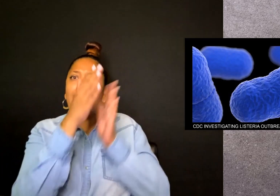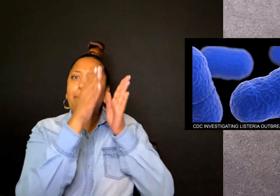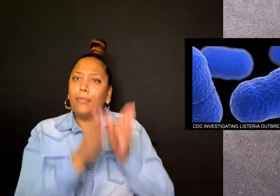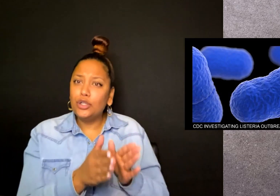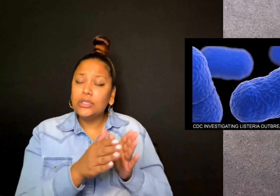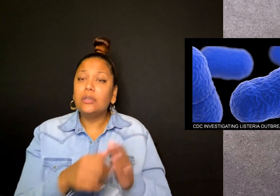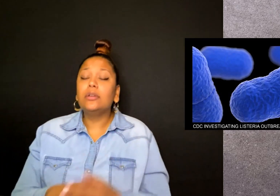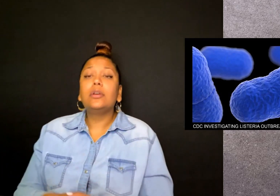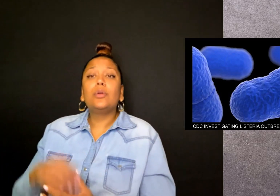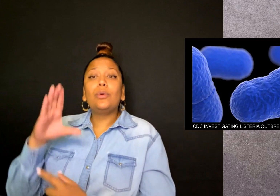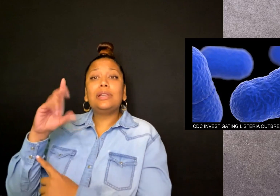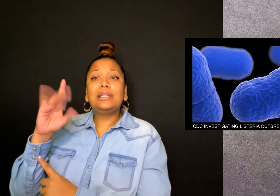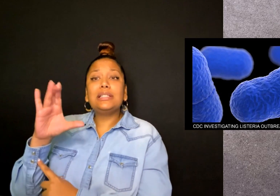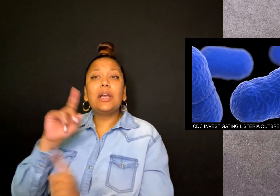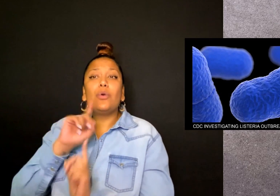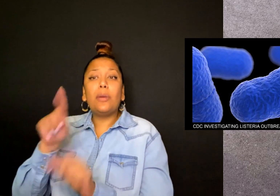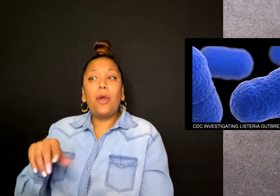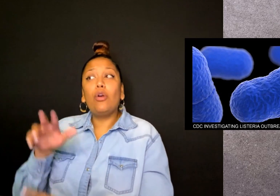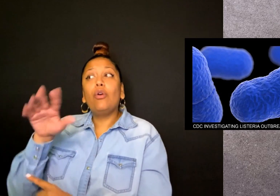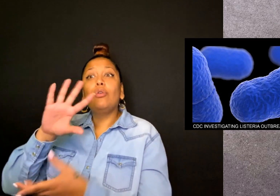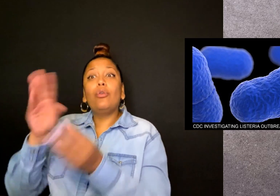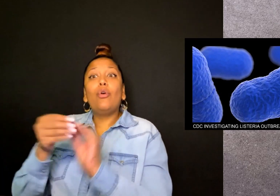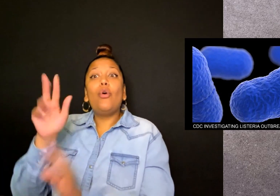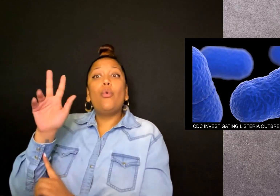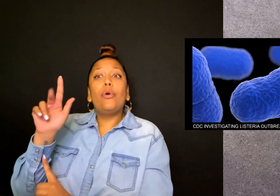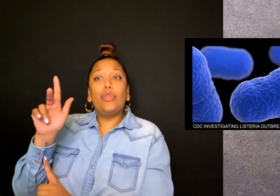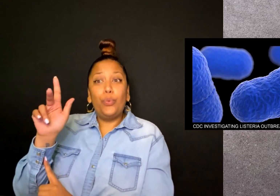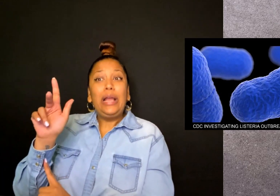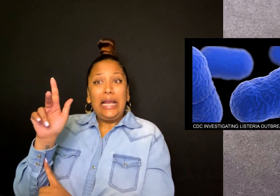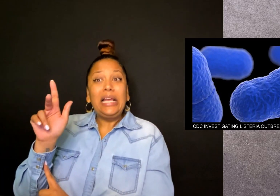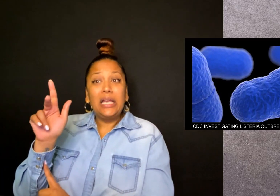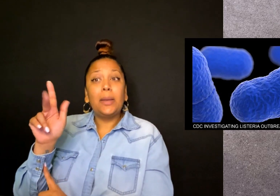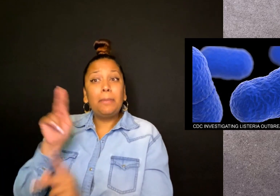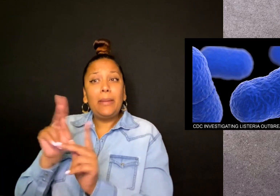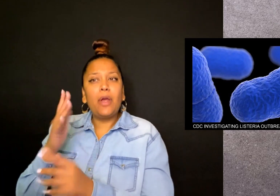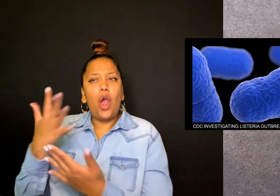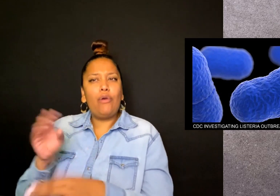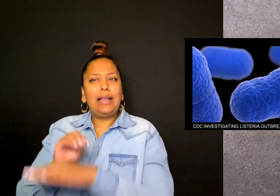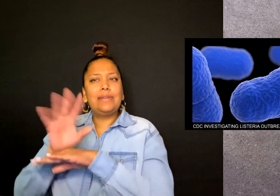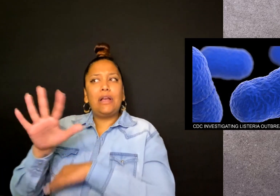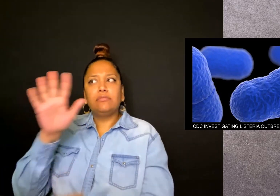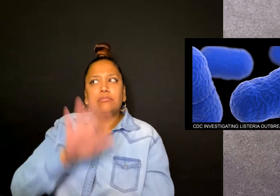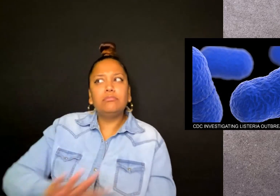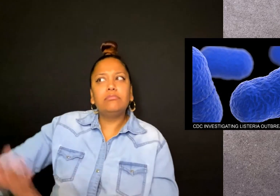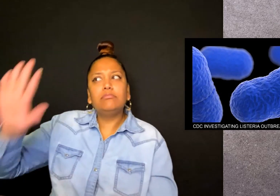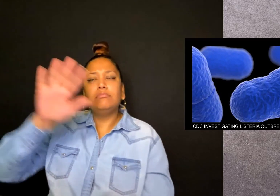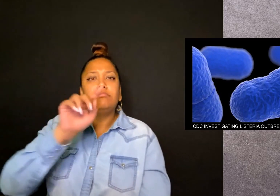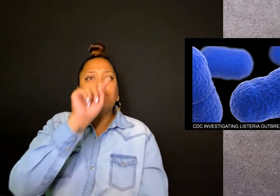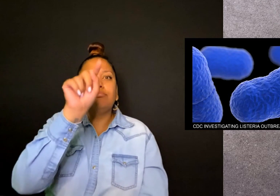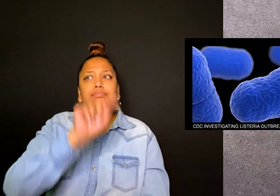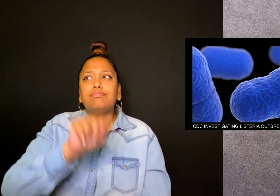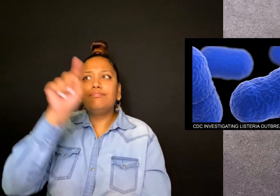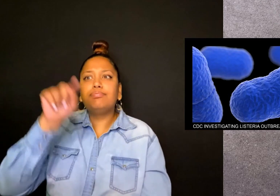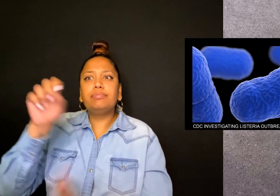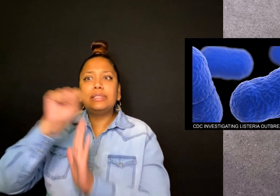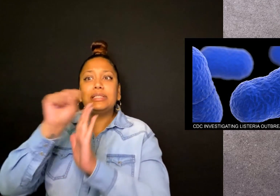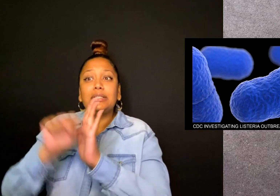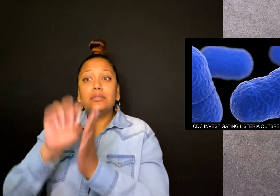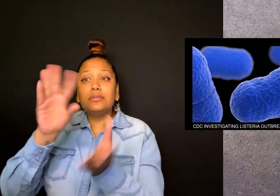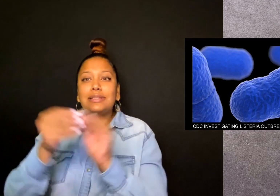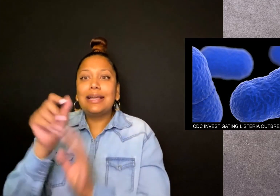already killed one person the CDC reports that 23 people have been infected across 10 states